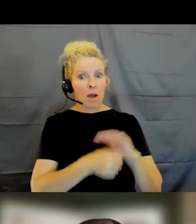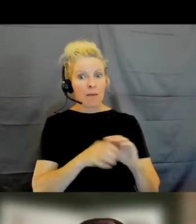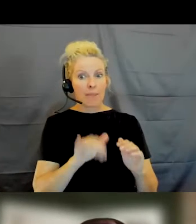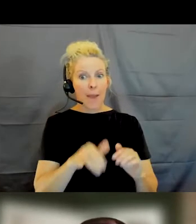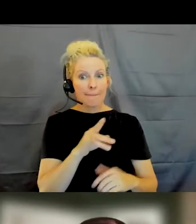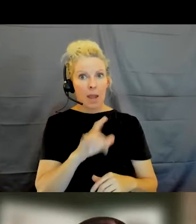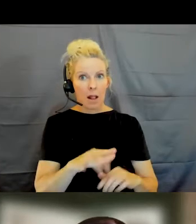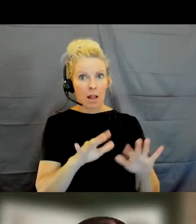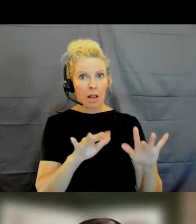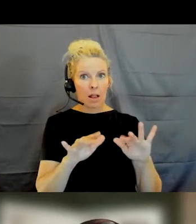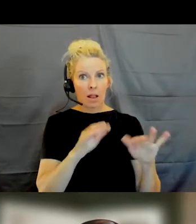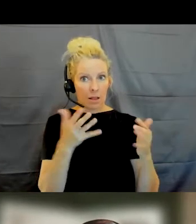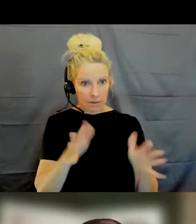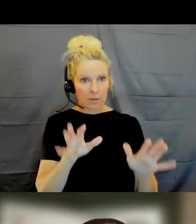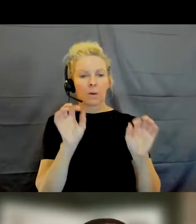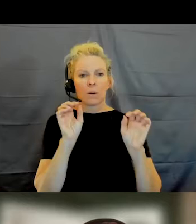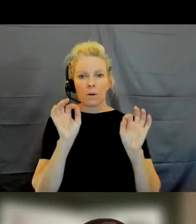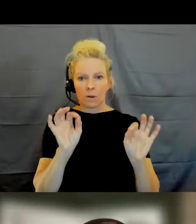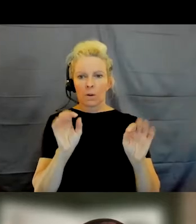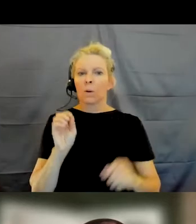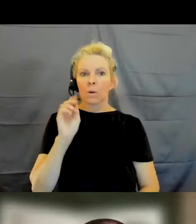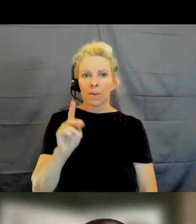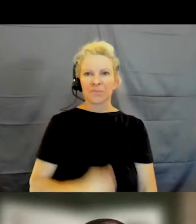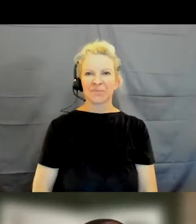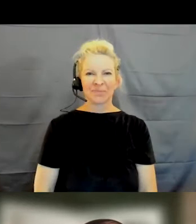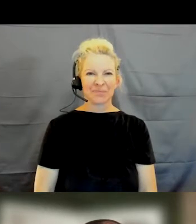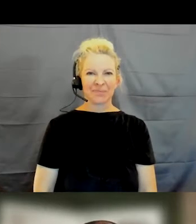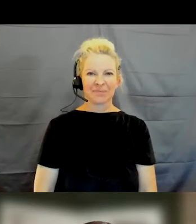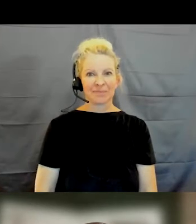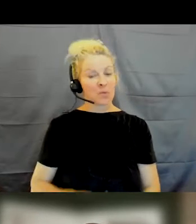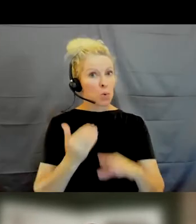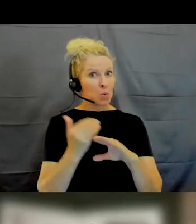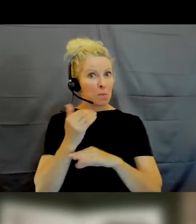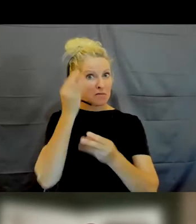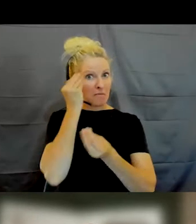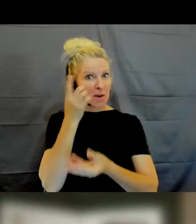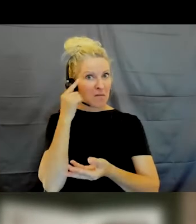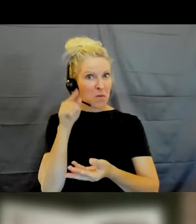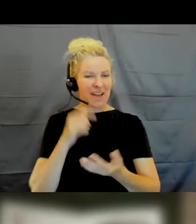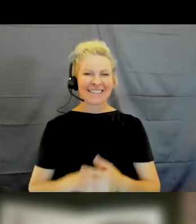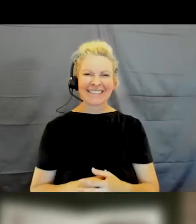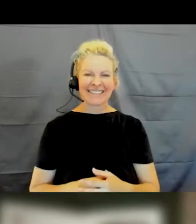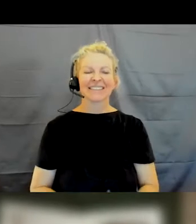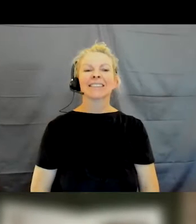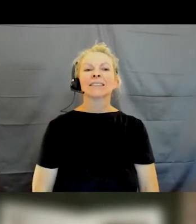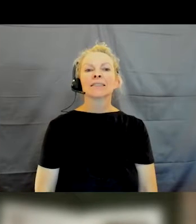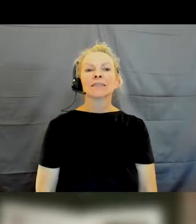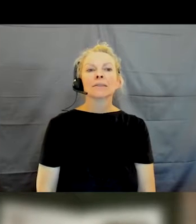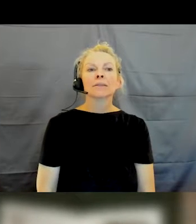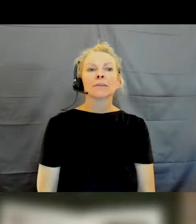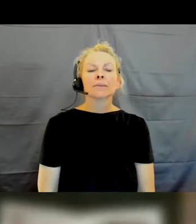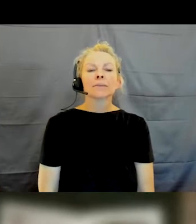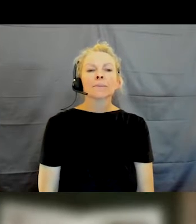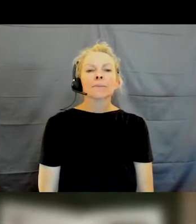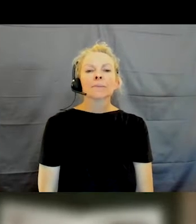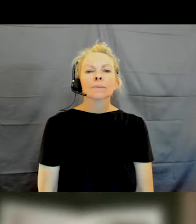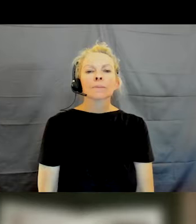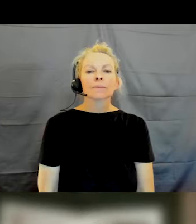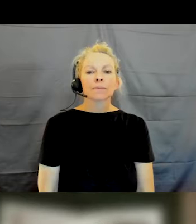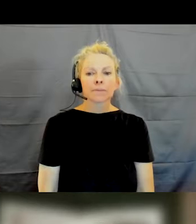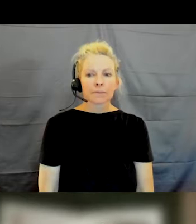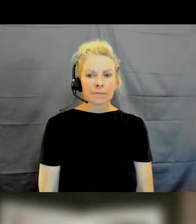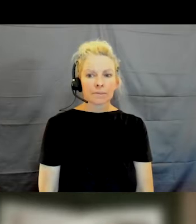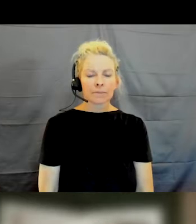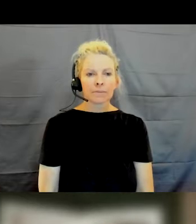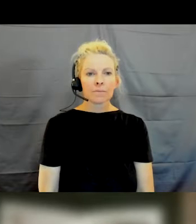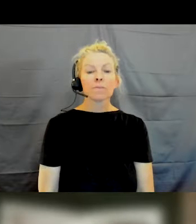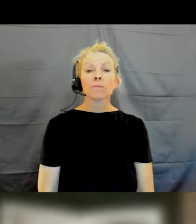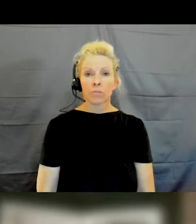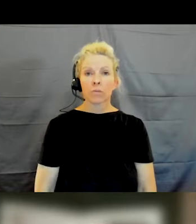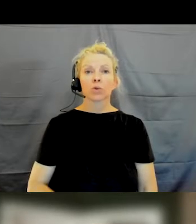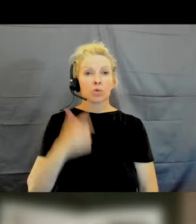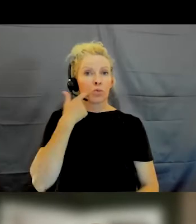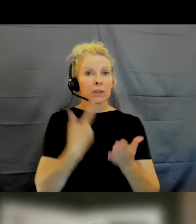Okay. Too much information. There we go. In the same line of conversation with semantic HTML,